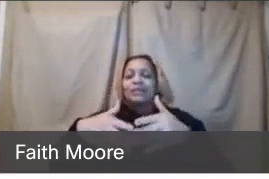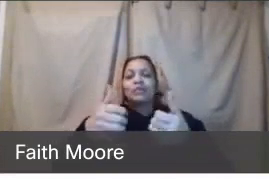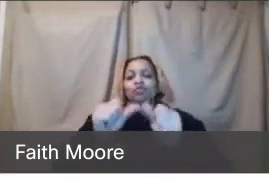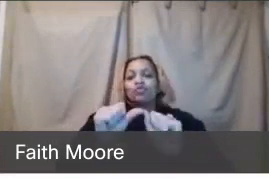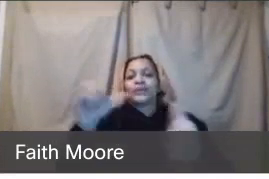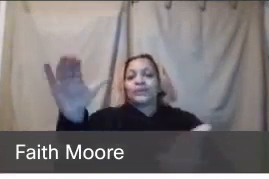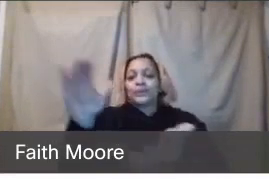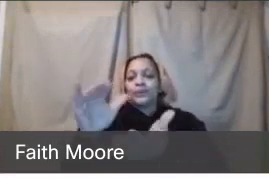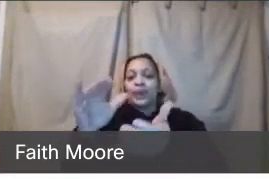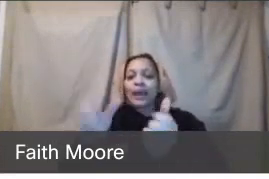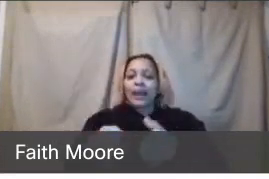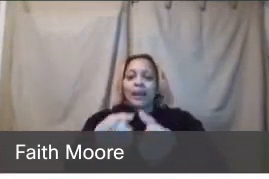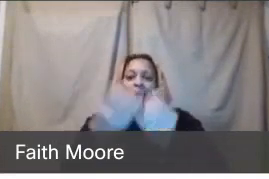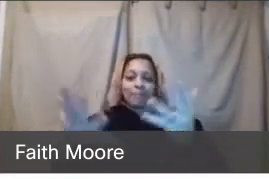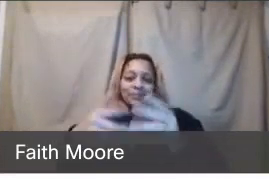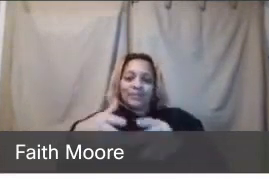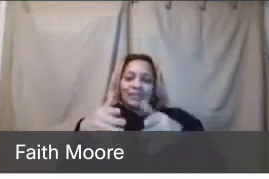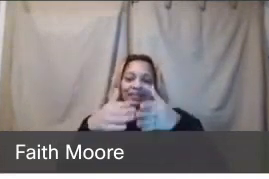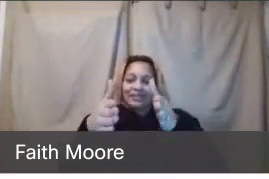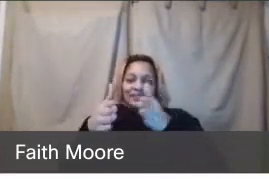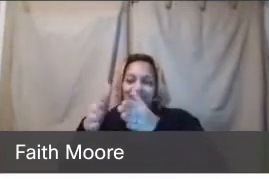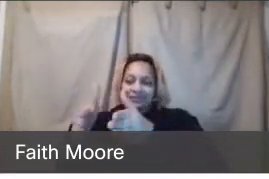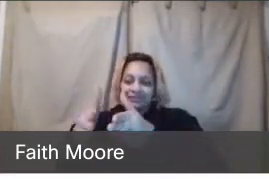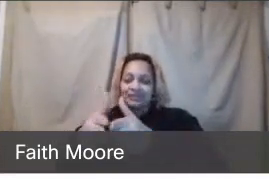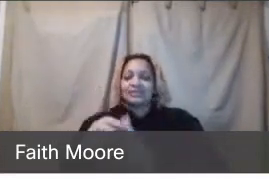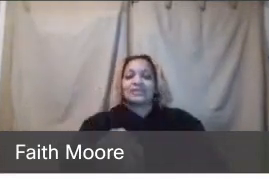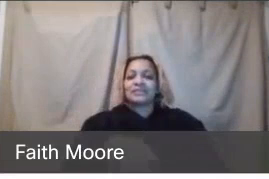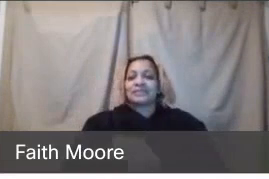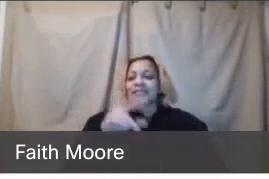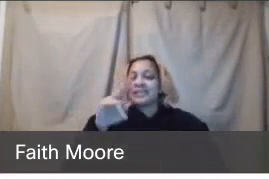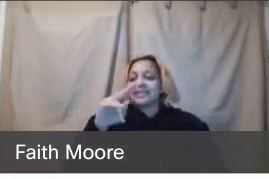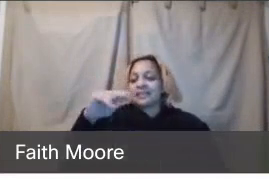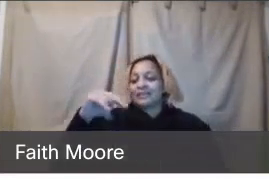Of the NPS projects for a space, and instead of having 2 lanes.